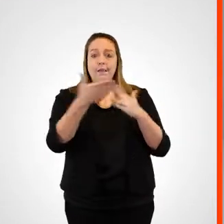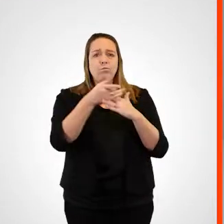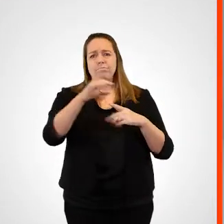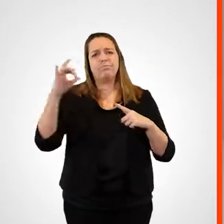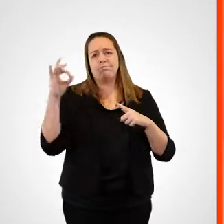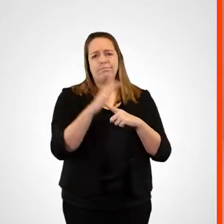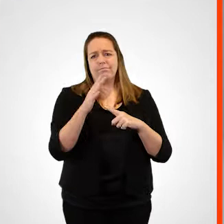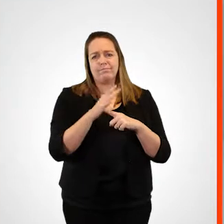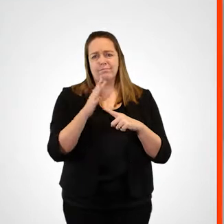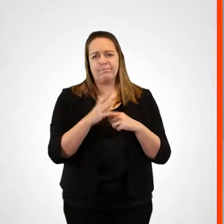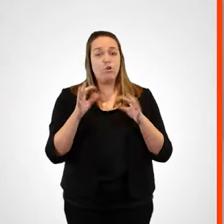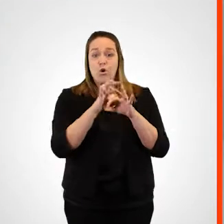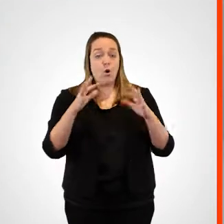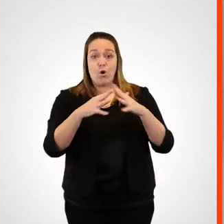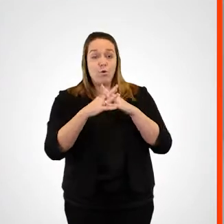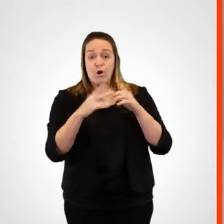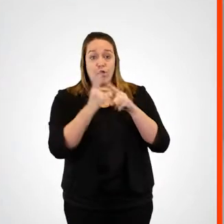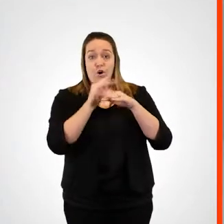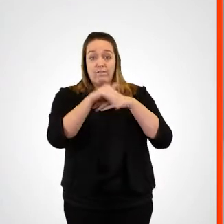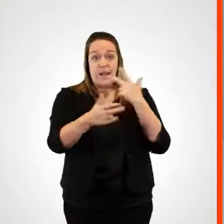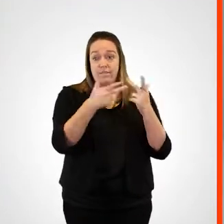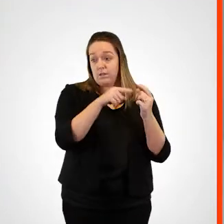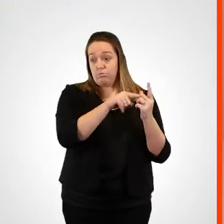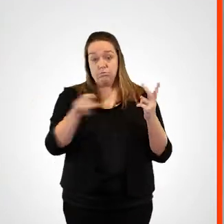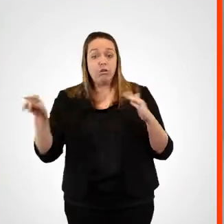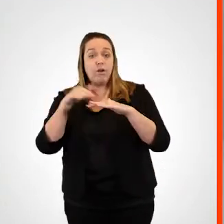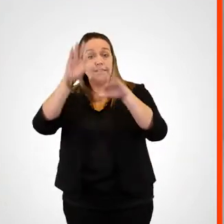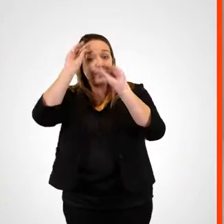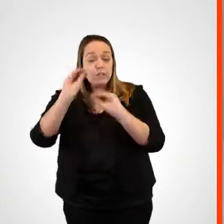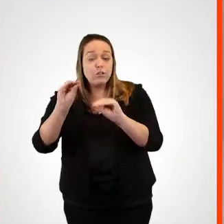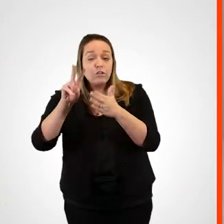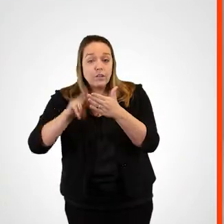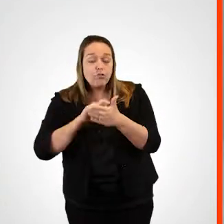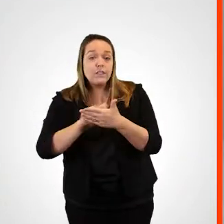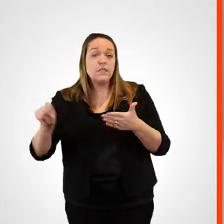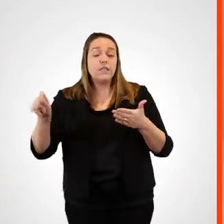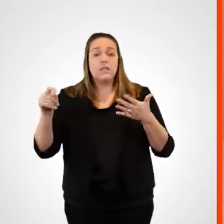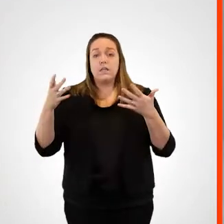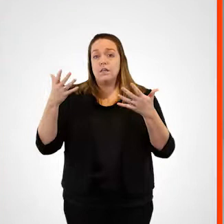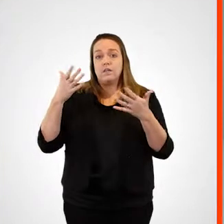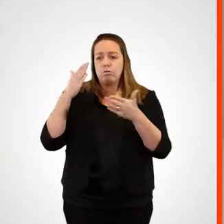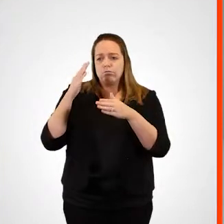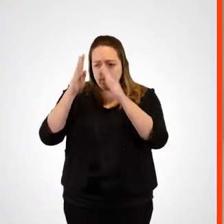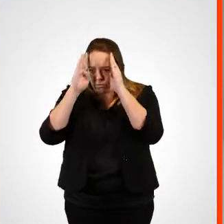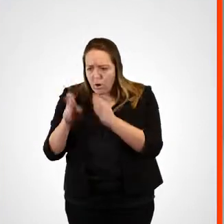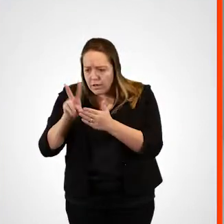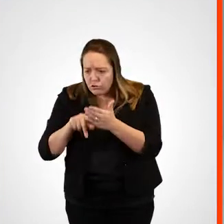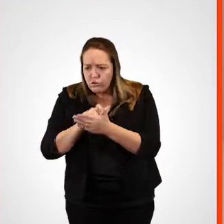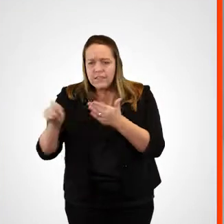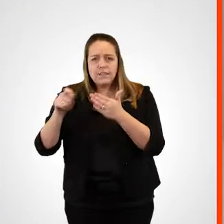There's really no point in talking about anything else around teaching literacy, working on literacy, thinking about reading and writing development